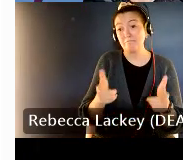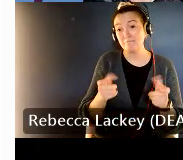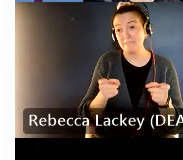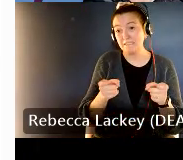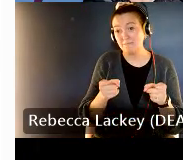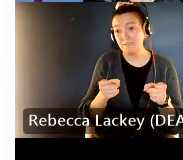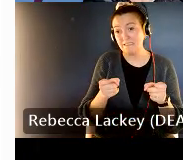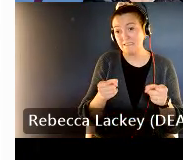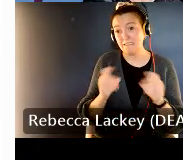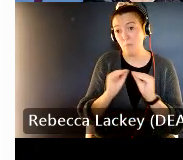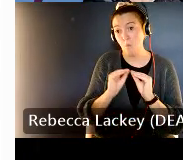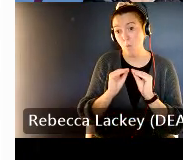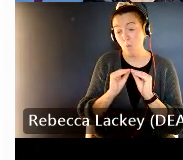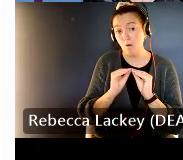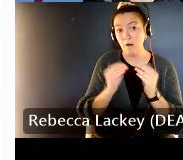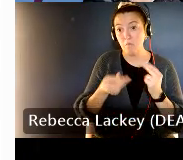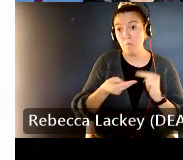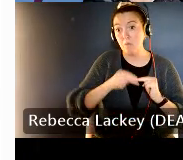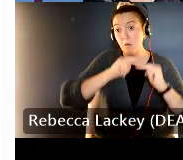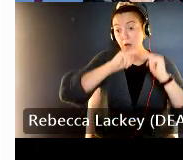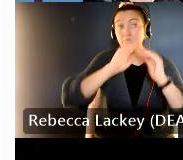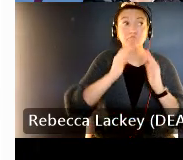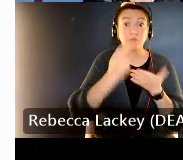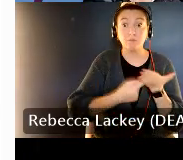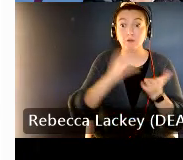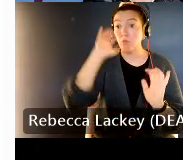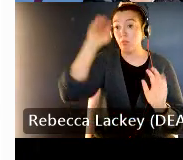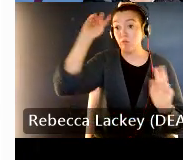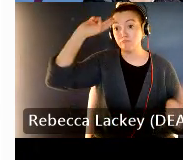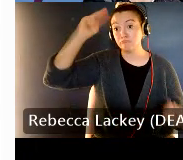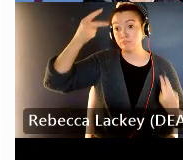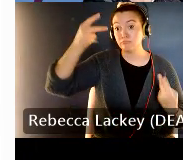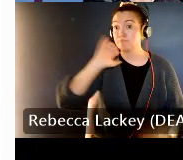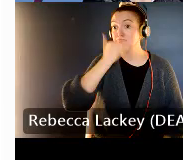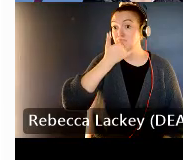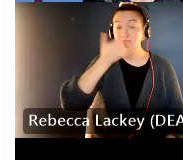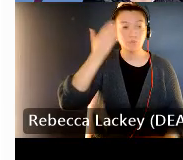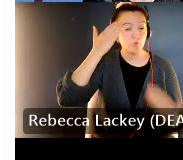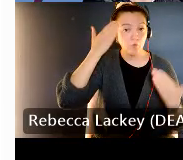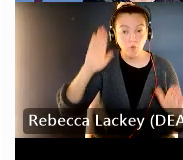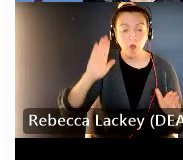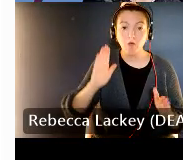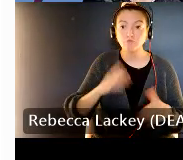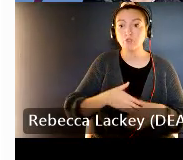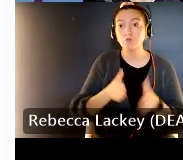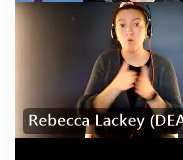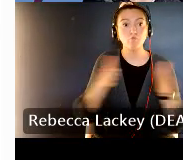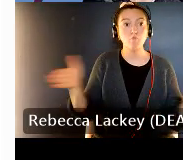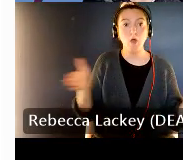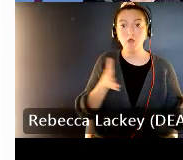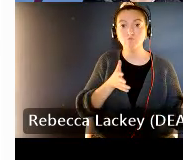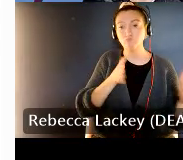And it may not even be purposeful it you know that it's just a matter of a wide St. in a straight line.